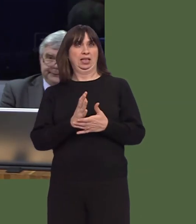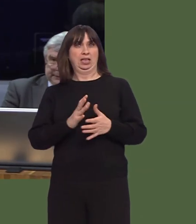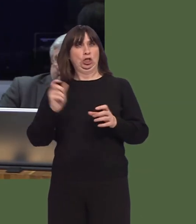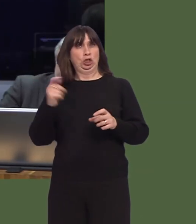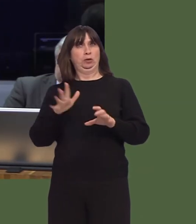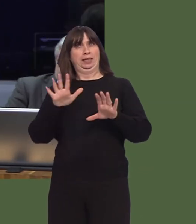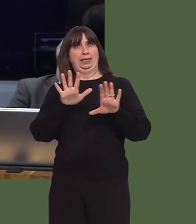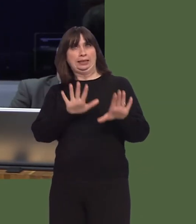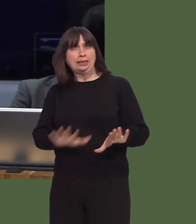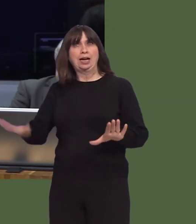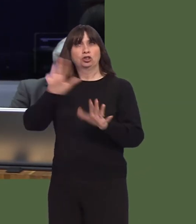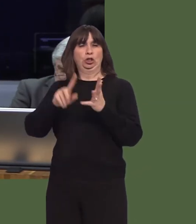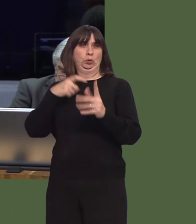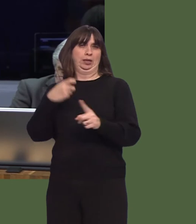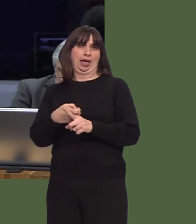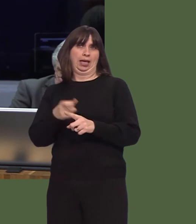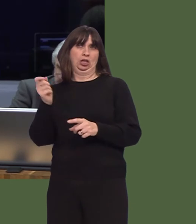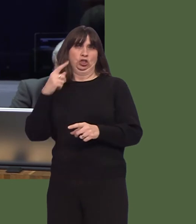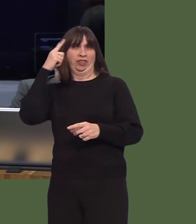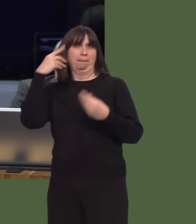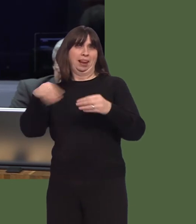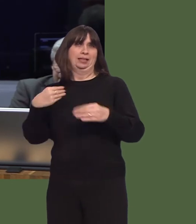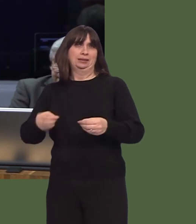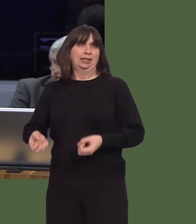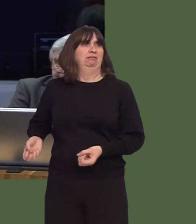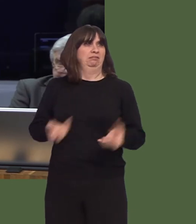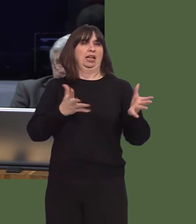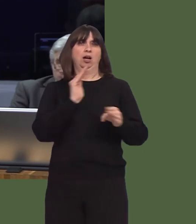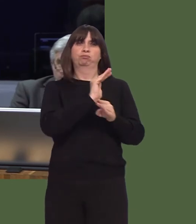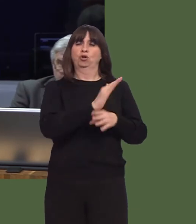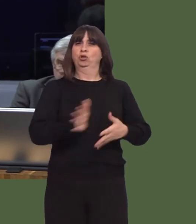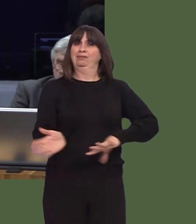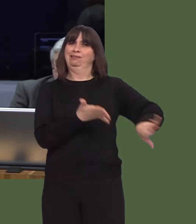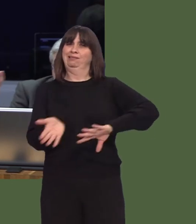Ie, gostwng faint o blastig yr ydym yn ei ddefnyddio, fel yr oedd Julie Morgan yn awgrymu,